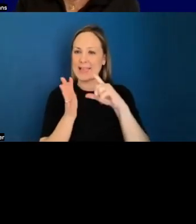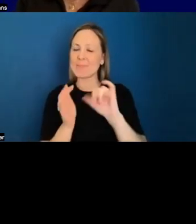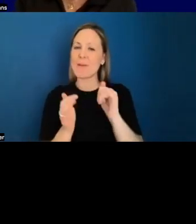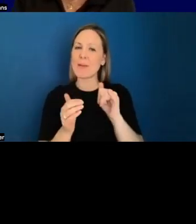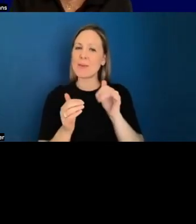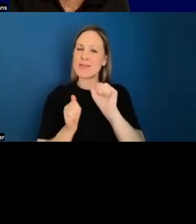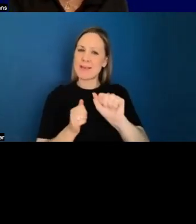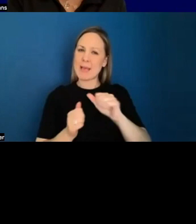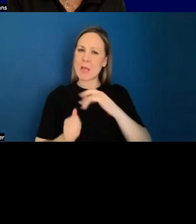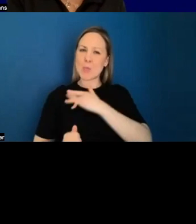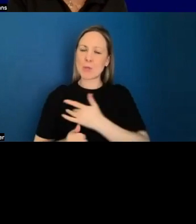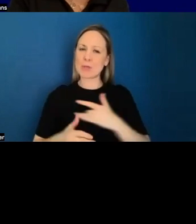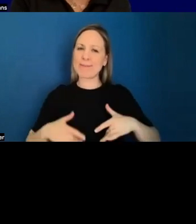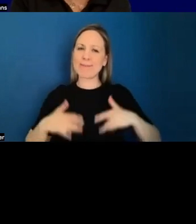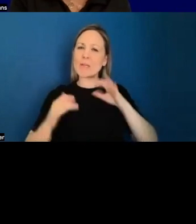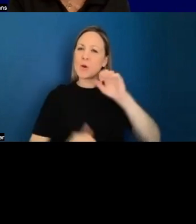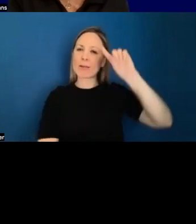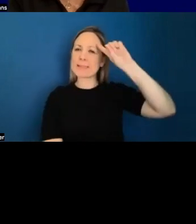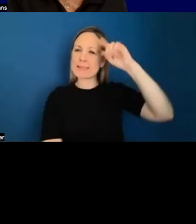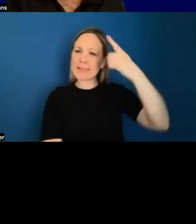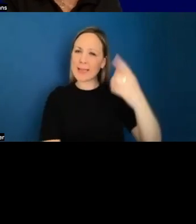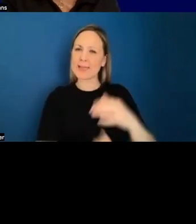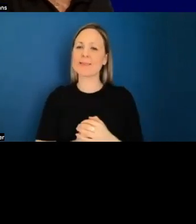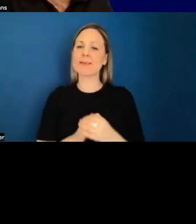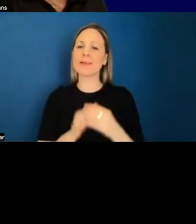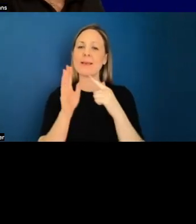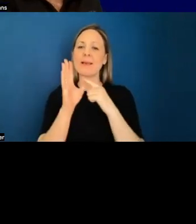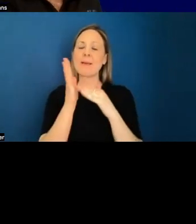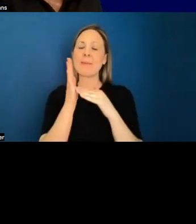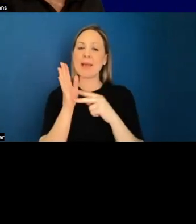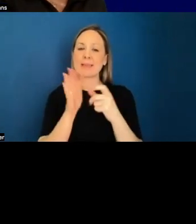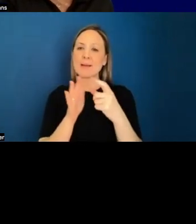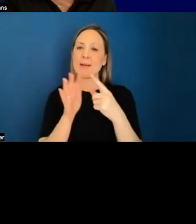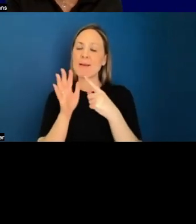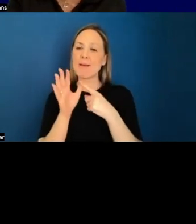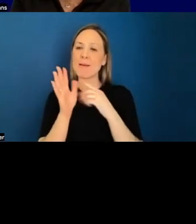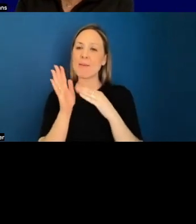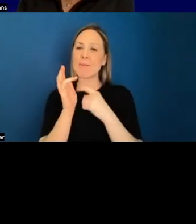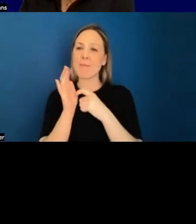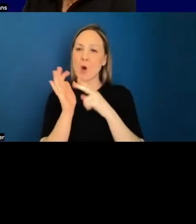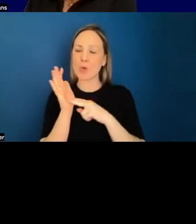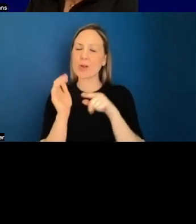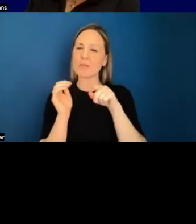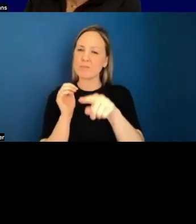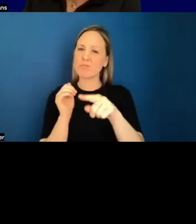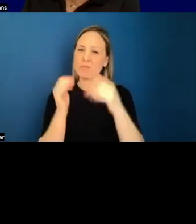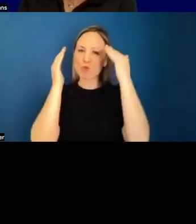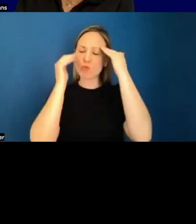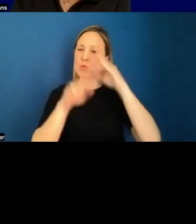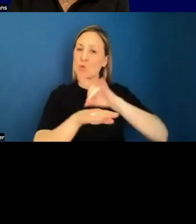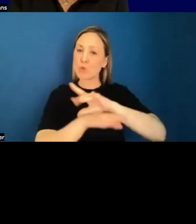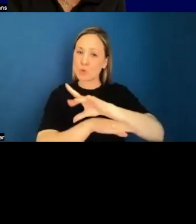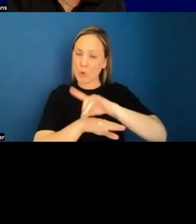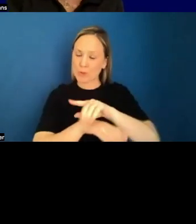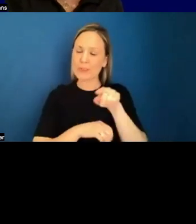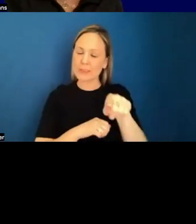feelings. Amanda Morren, who is an educational and neurodiversity consultant says that without